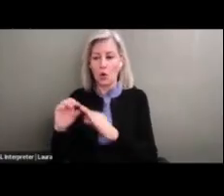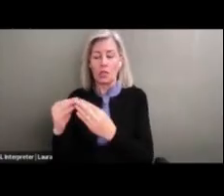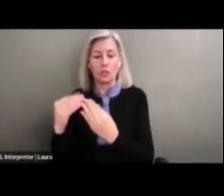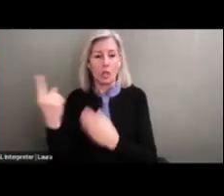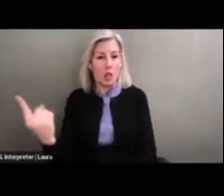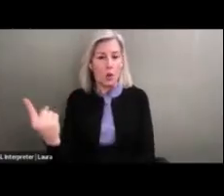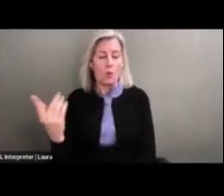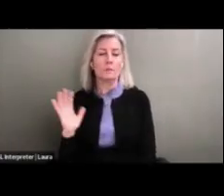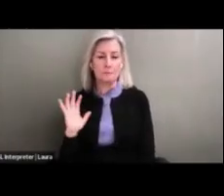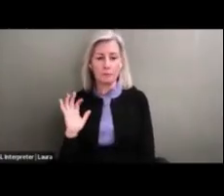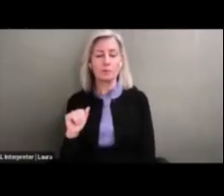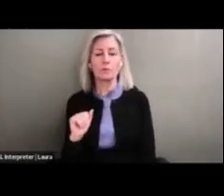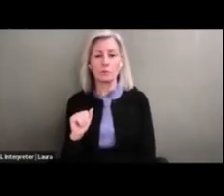Working groups and coalitions makes it helpful